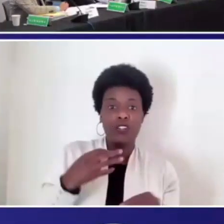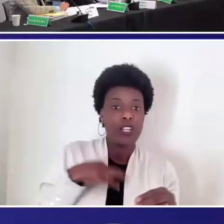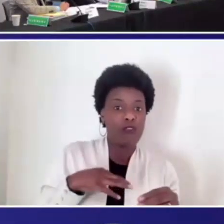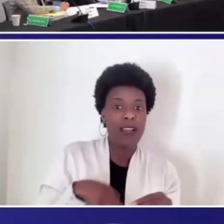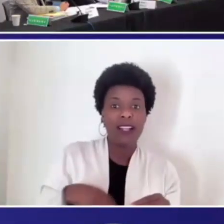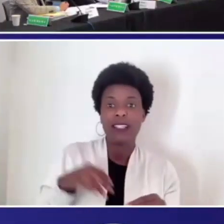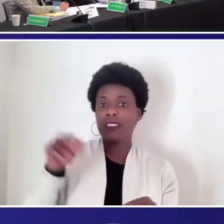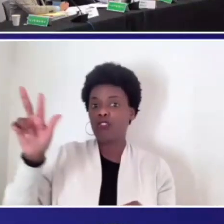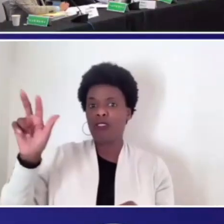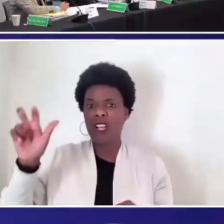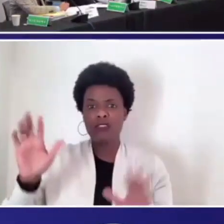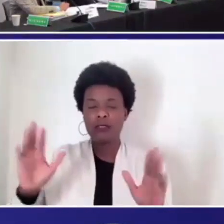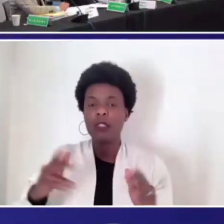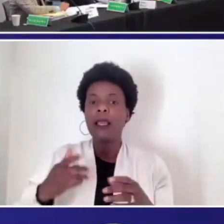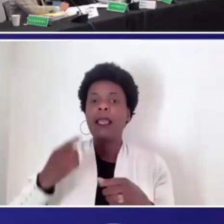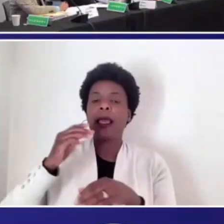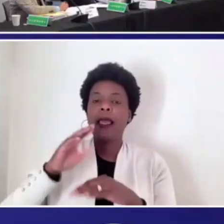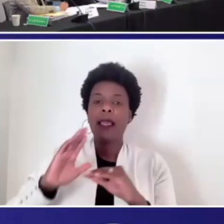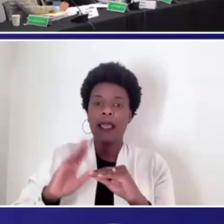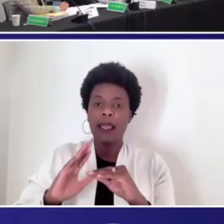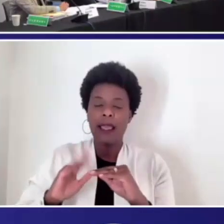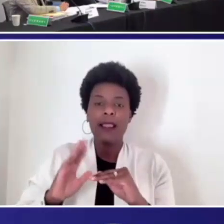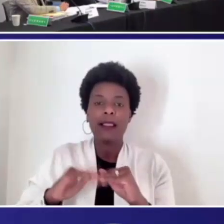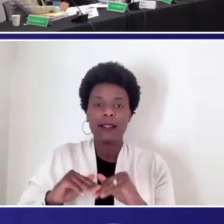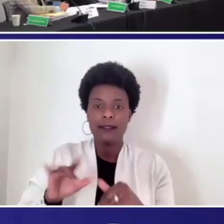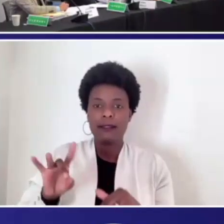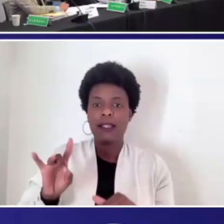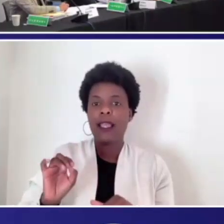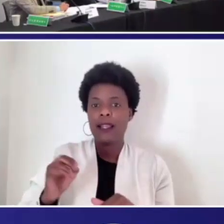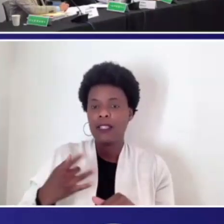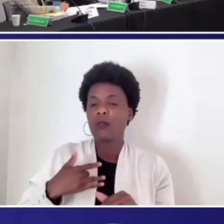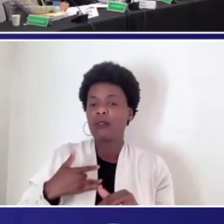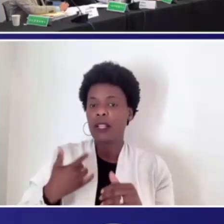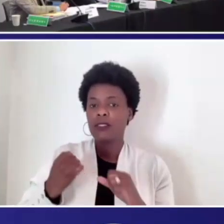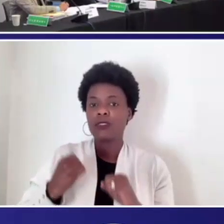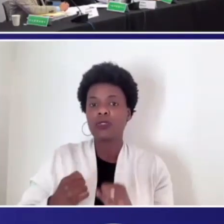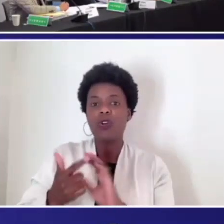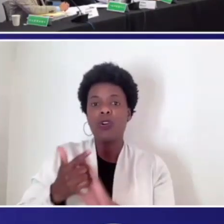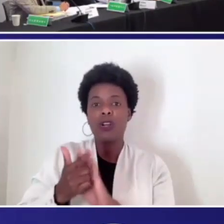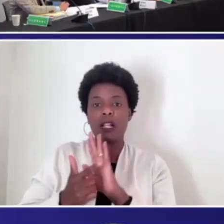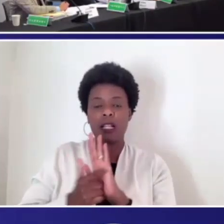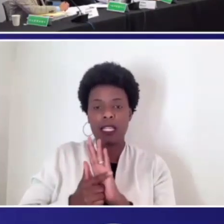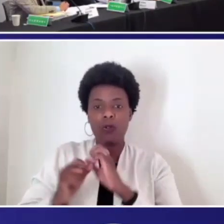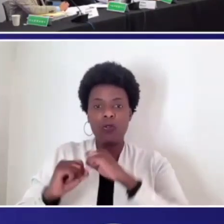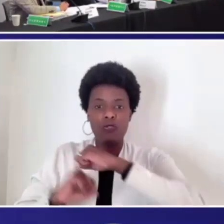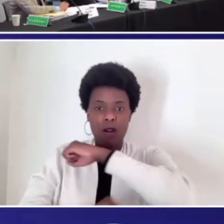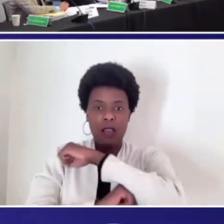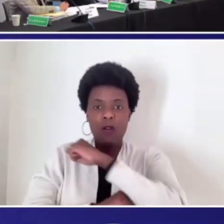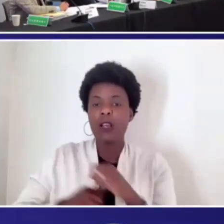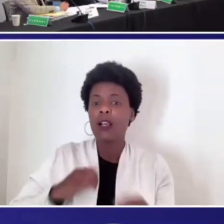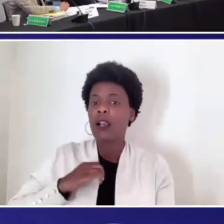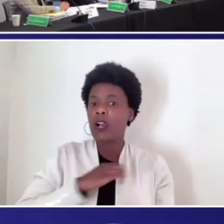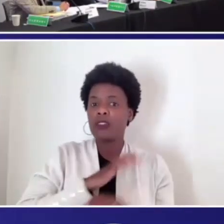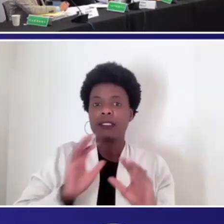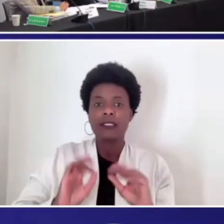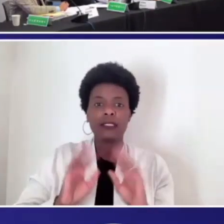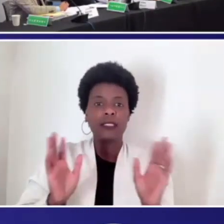They're all at least 80. So I think you're on very solid legal ground. I think Congress is very clear that they're only picking post-baccalaureate